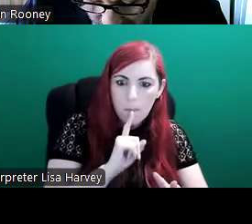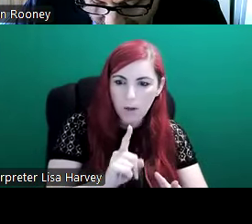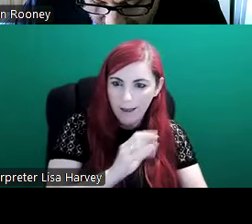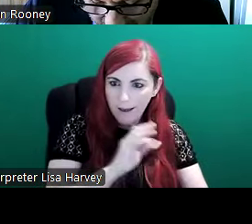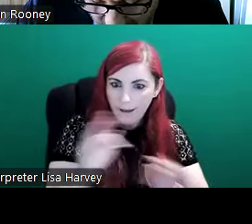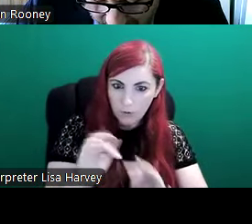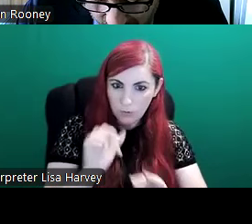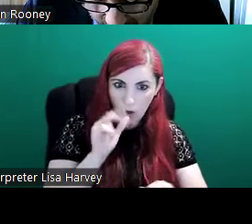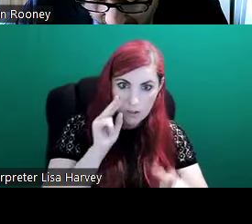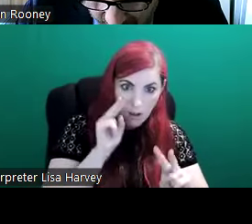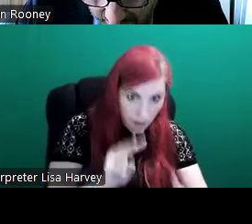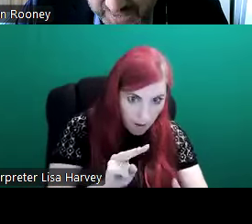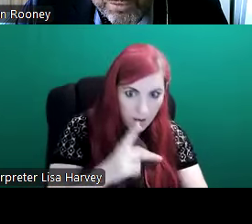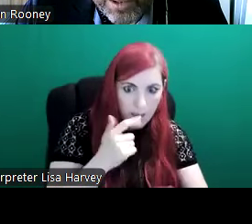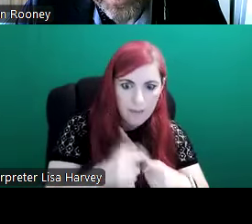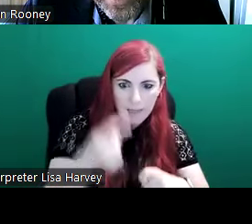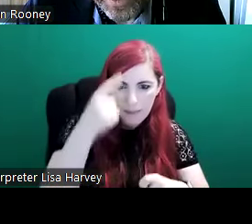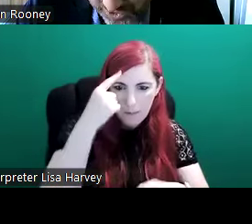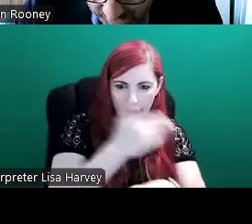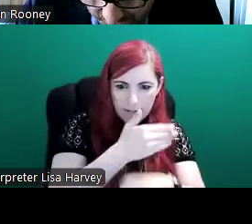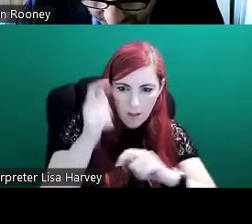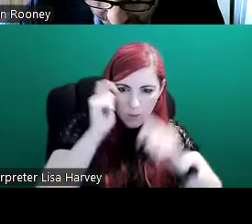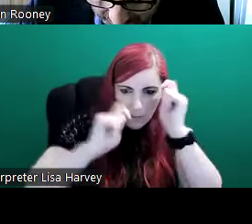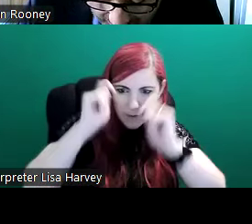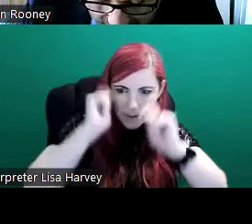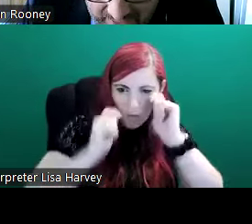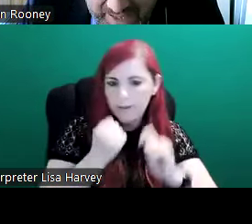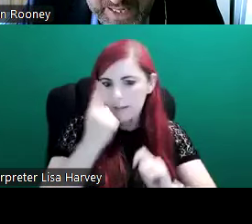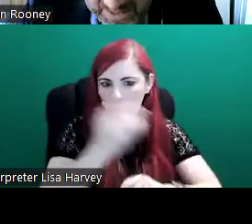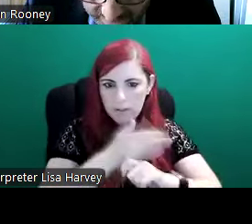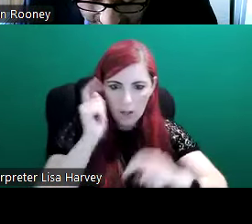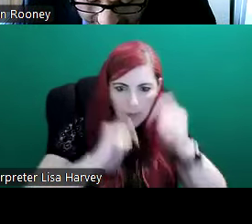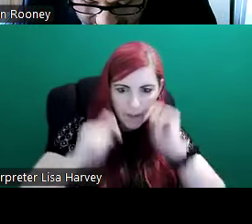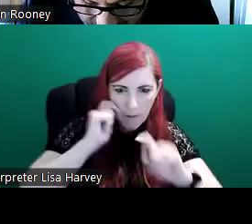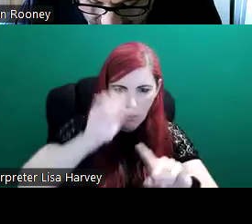attraction, the mind or spirit becomes engrossed in its structure". In time, these